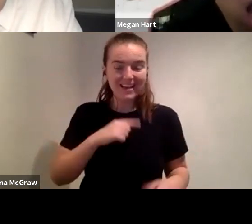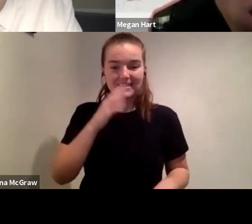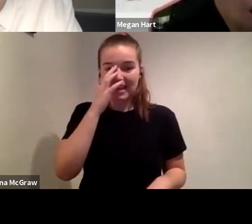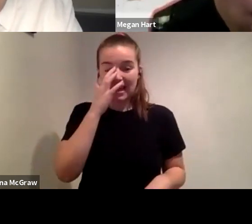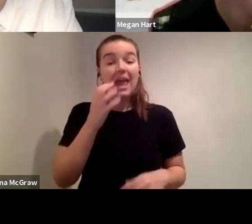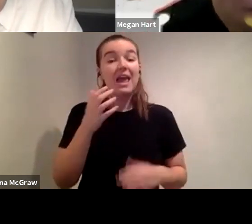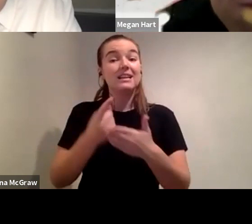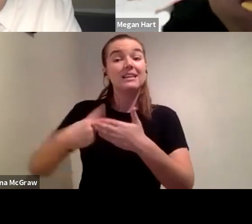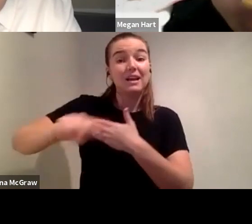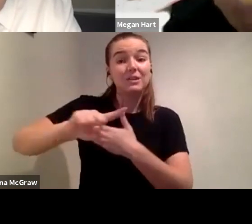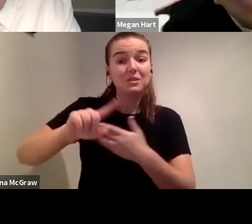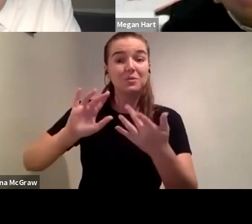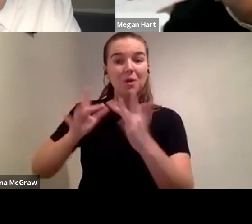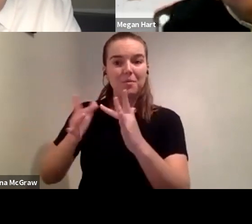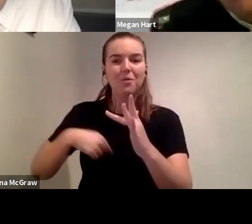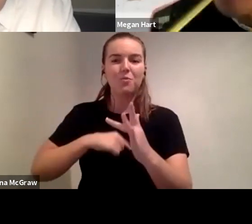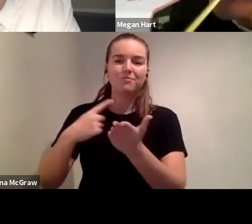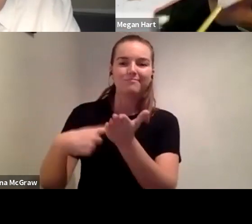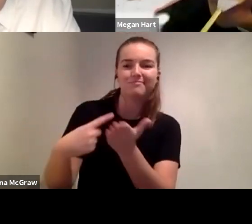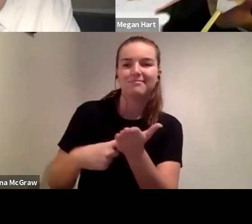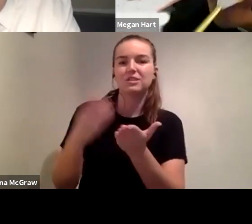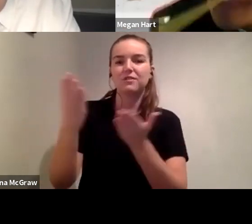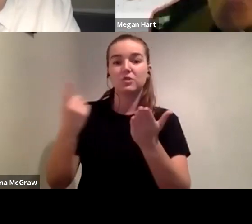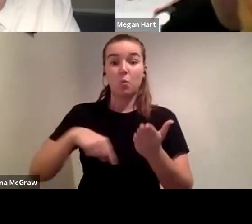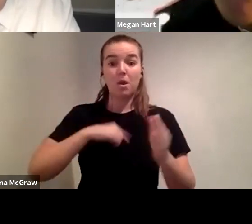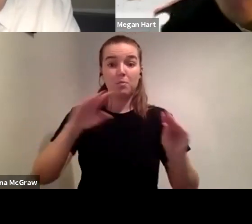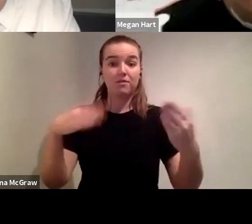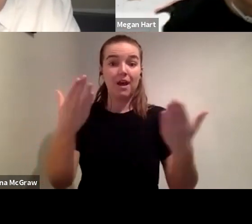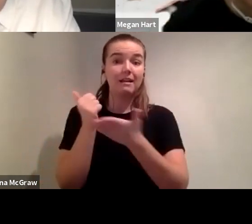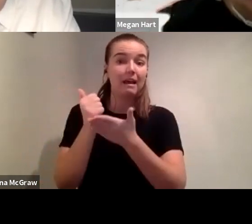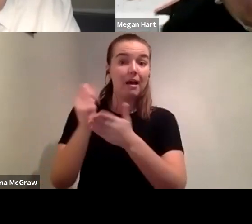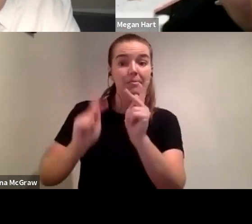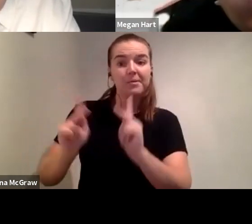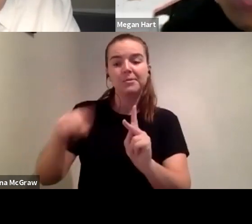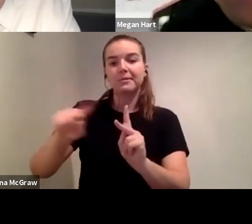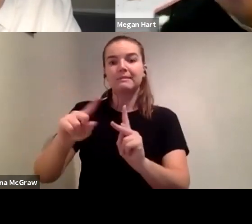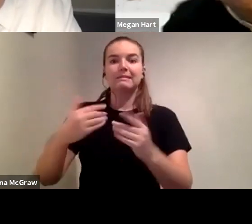Yes, there are a lot of resources. I will even plug our own, disability rights Tennessee.